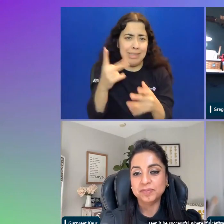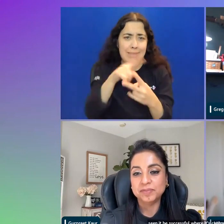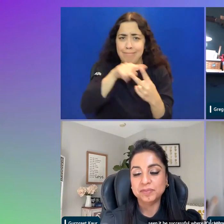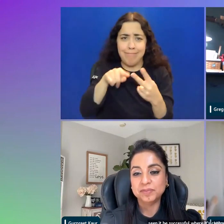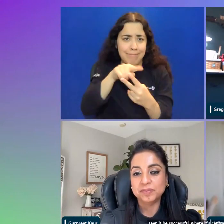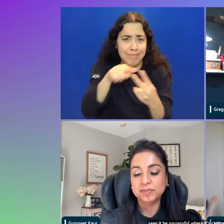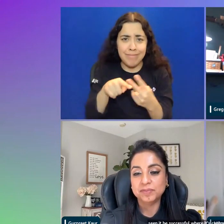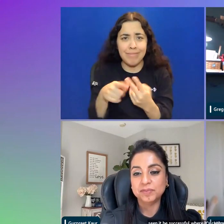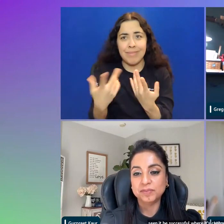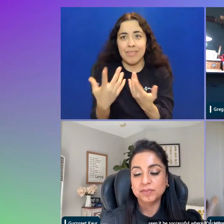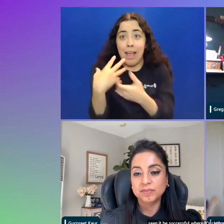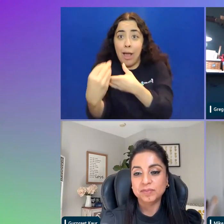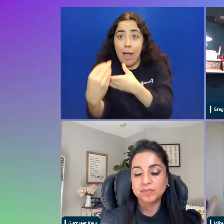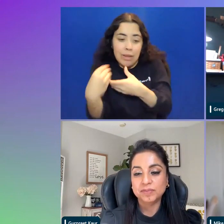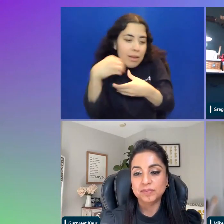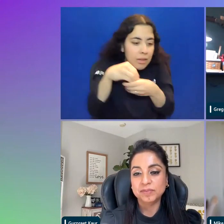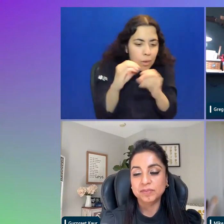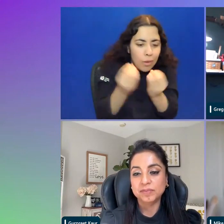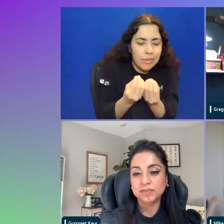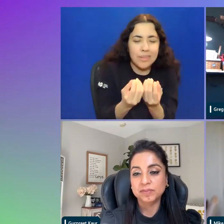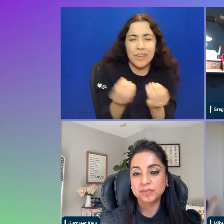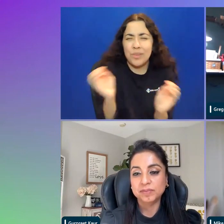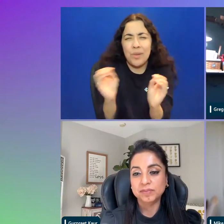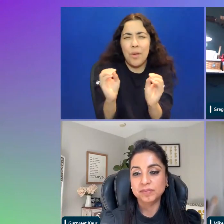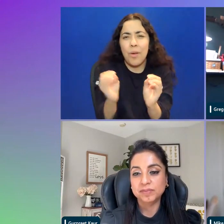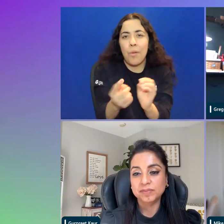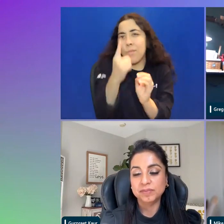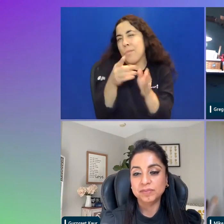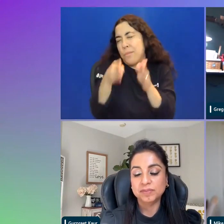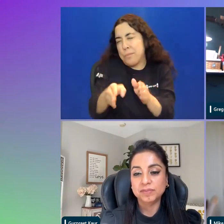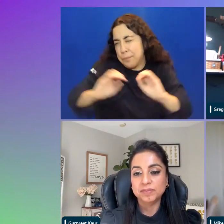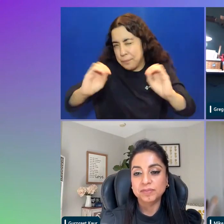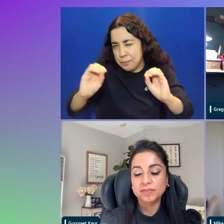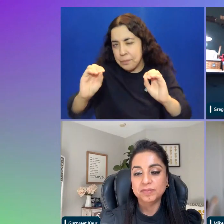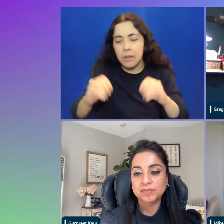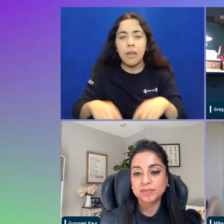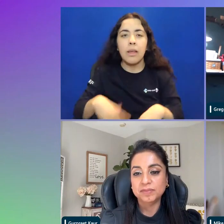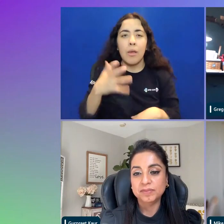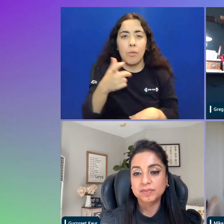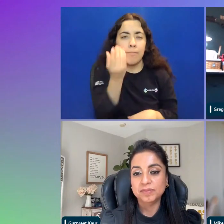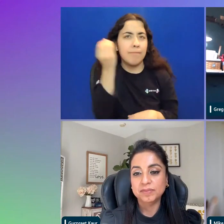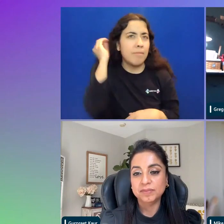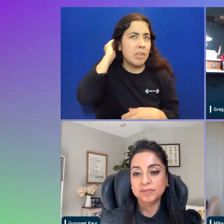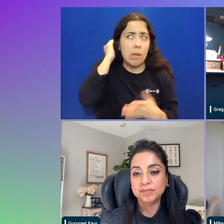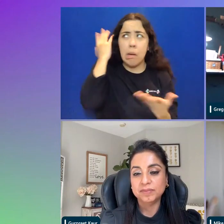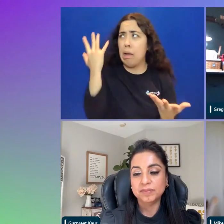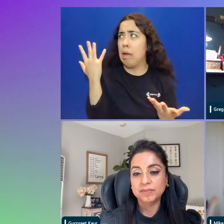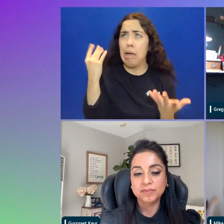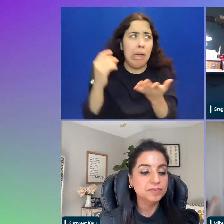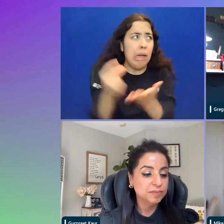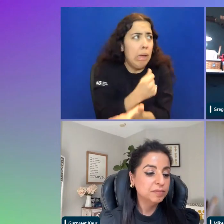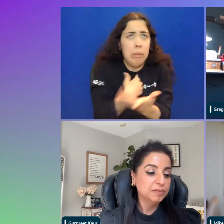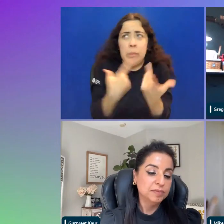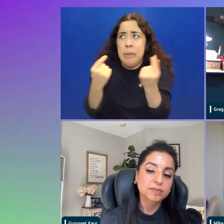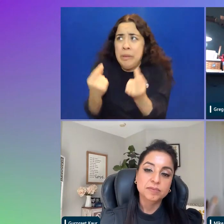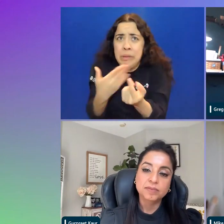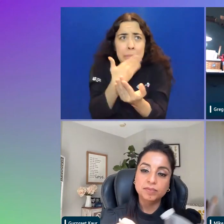And I think what I want people to take home from that is not that, oh, man, what am I going to do? There's no best model.